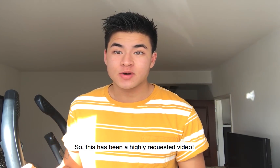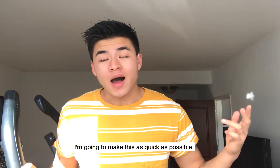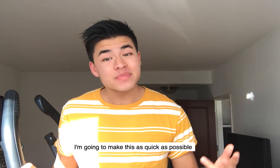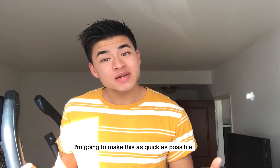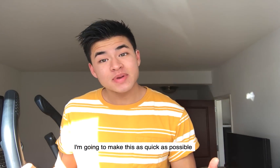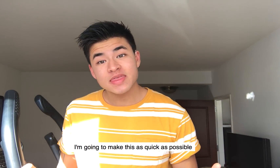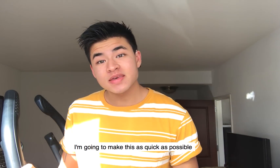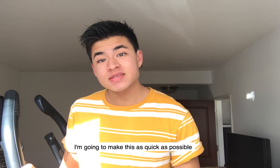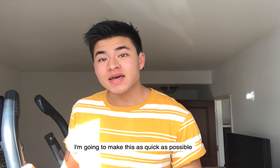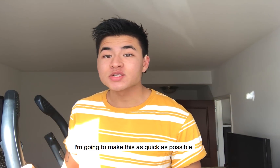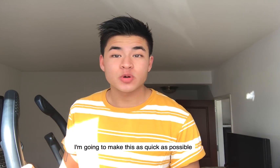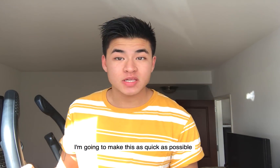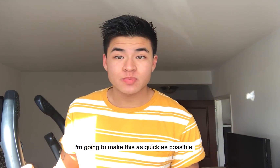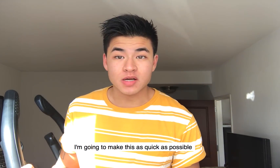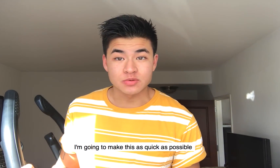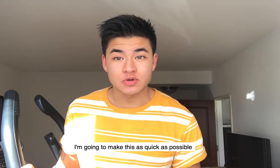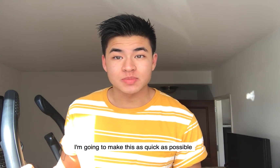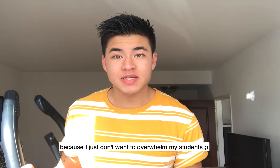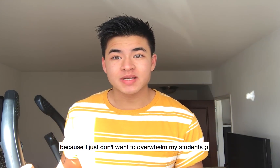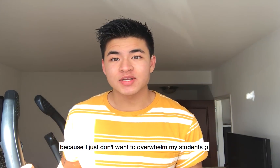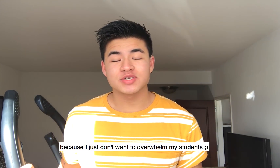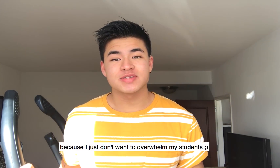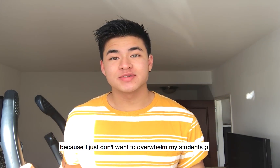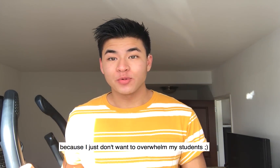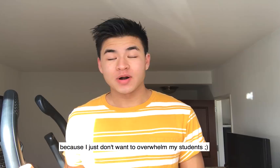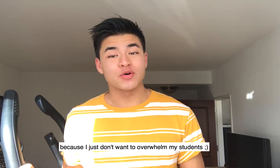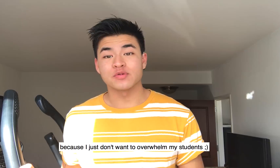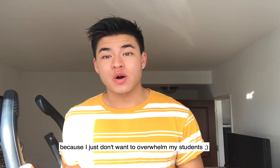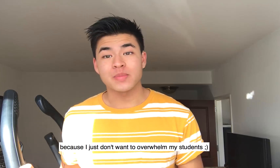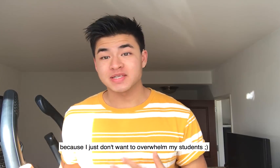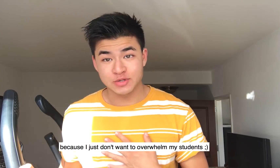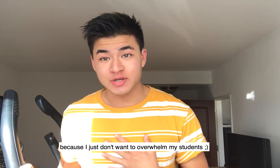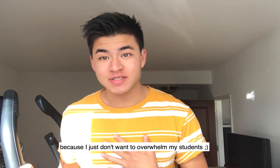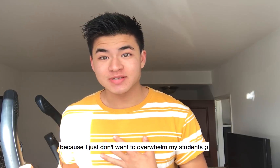I'm gonna make this as quick as possible because I just don't want to overwhelm my students